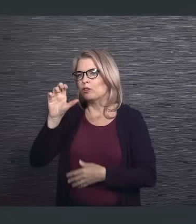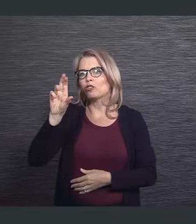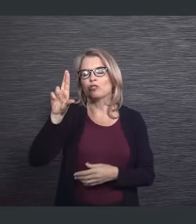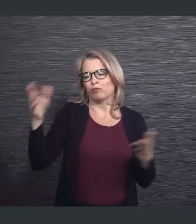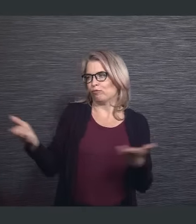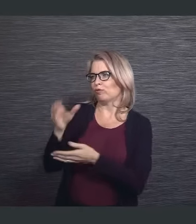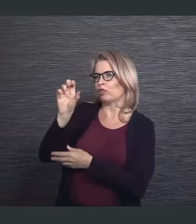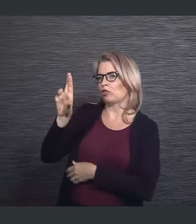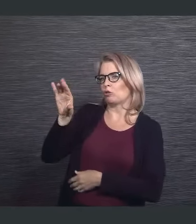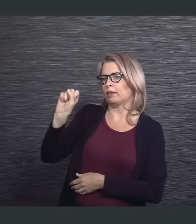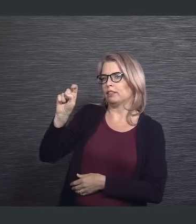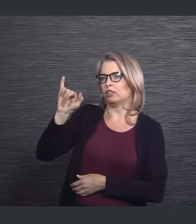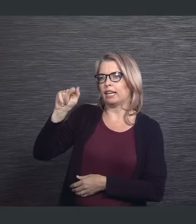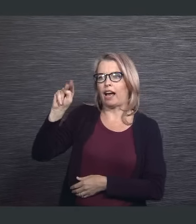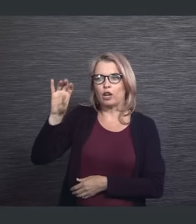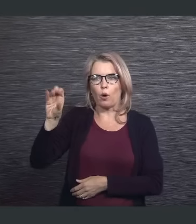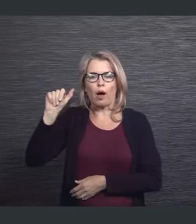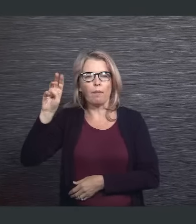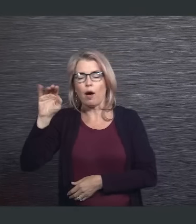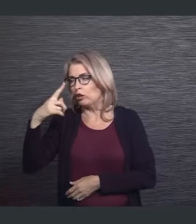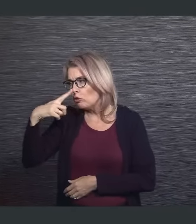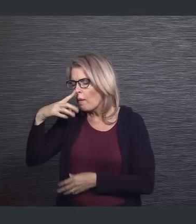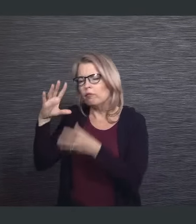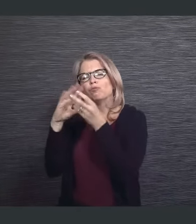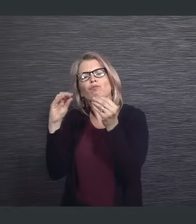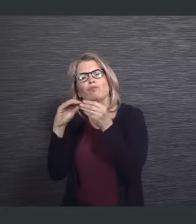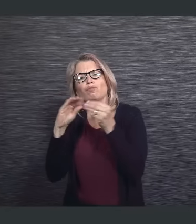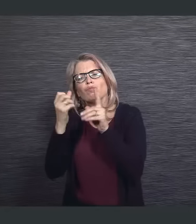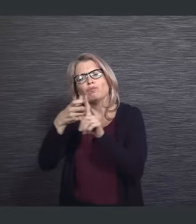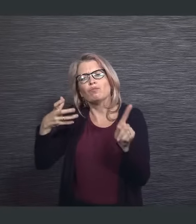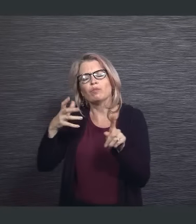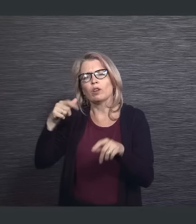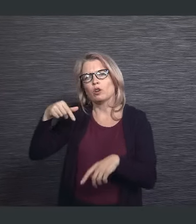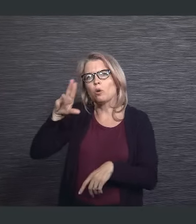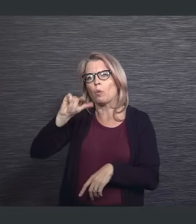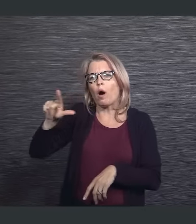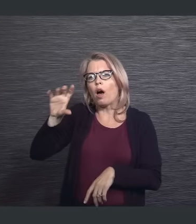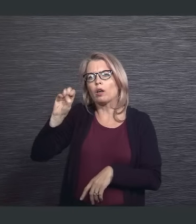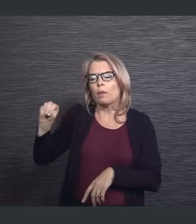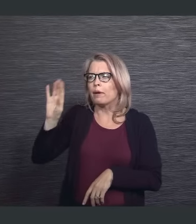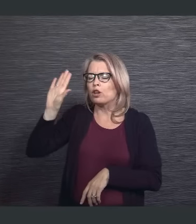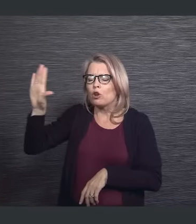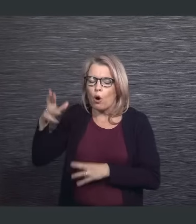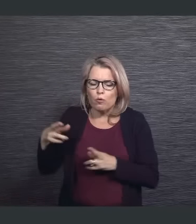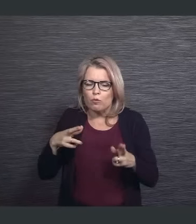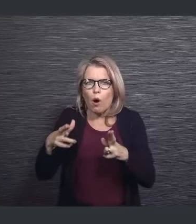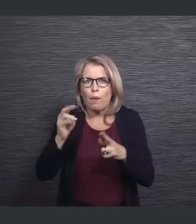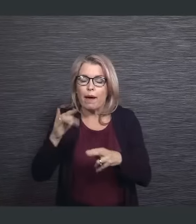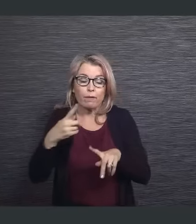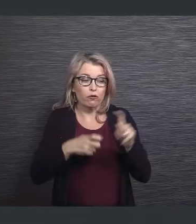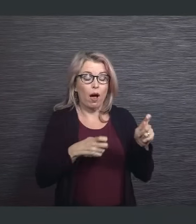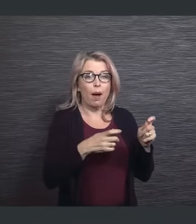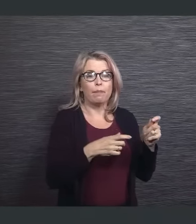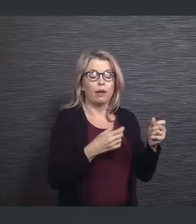So, Cristiano, can you tell us Qualcomm's roadmap from mobile to mobility?